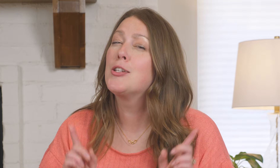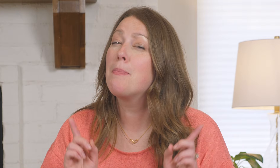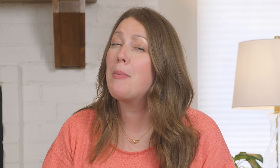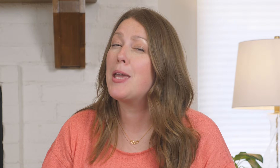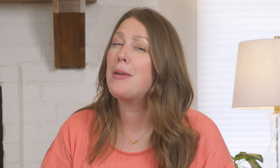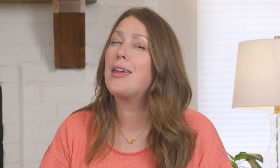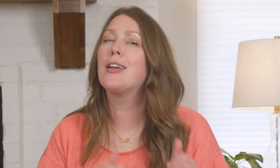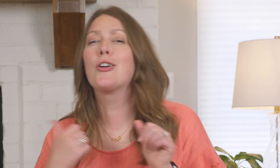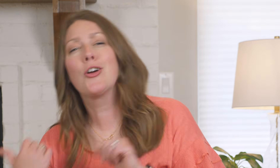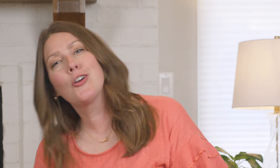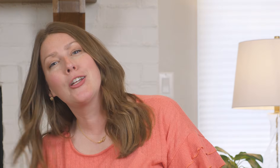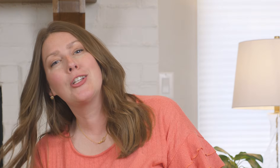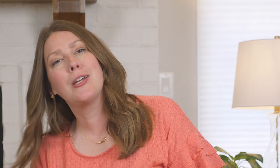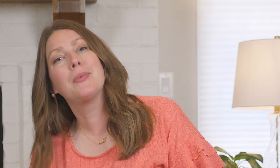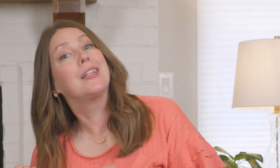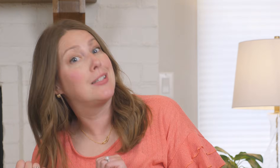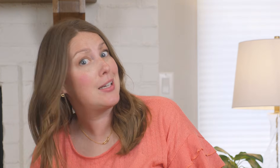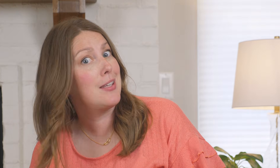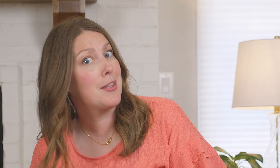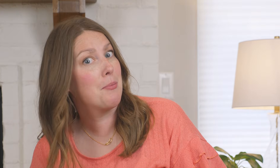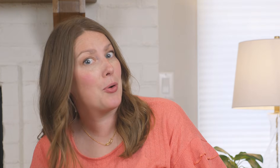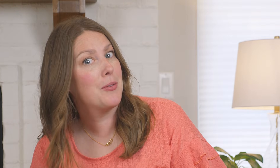to maybe encourage him to eat them more.